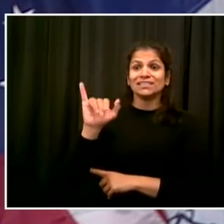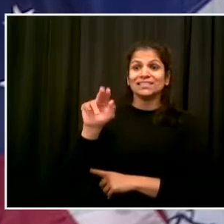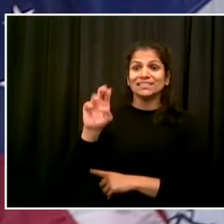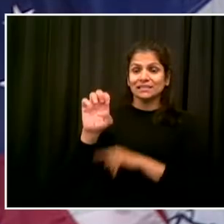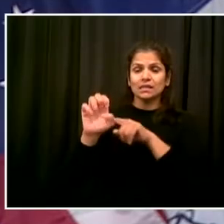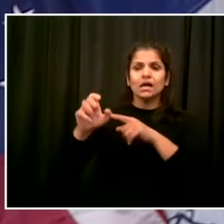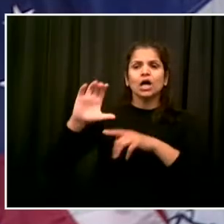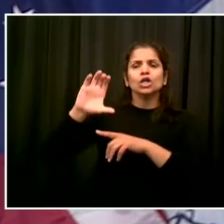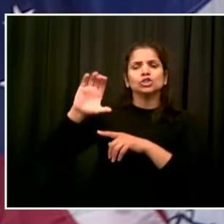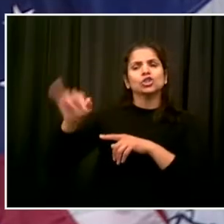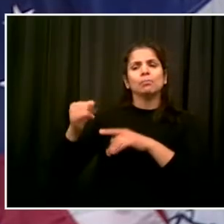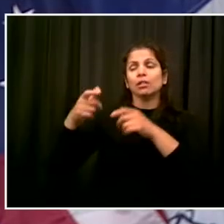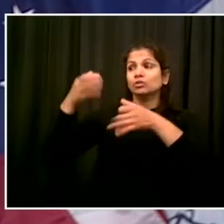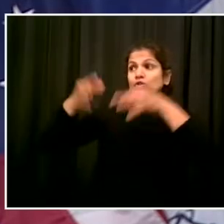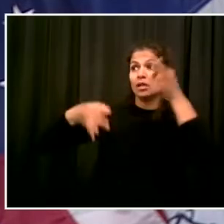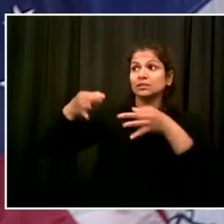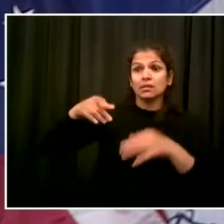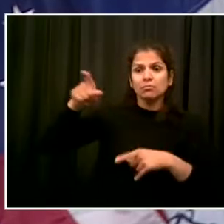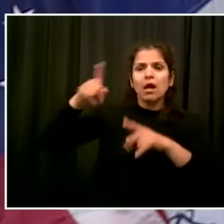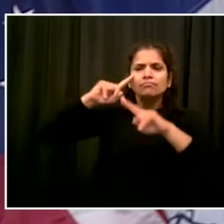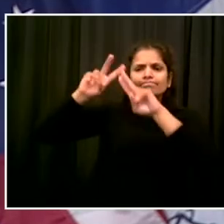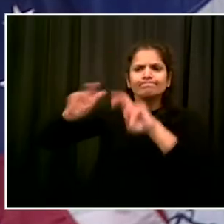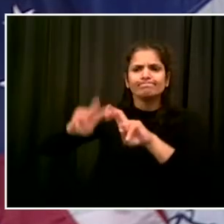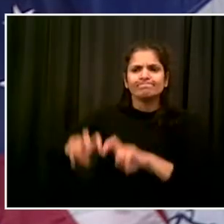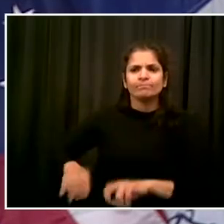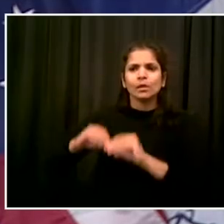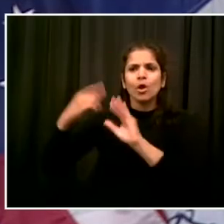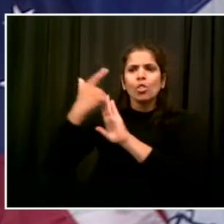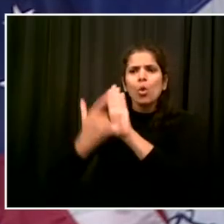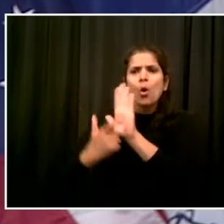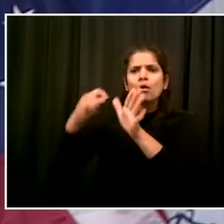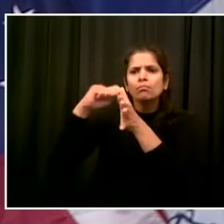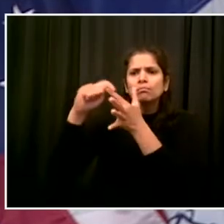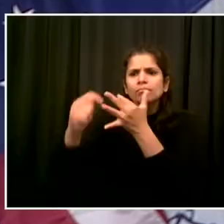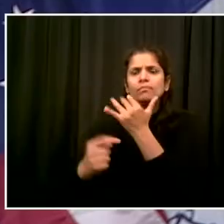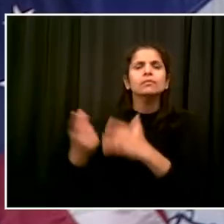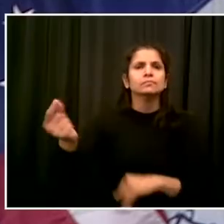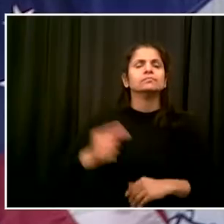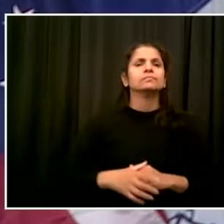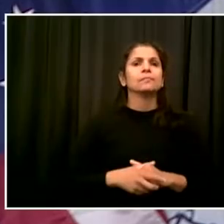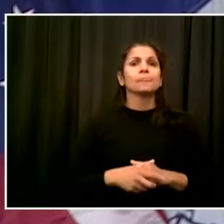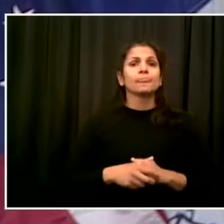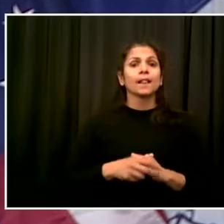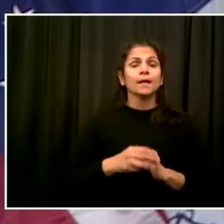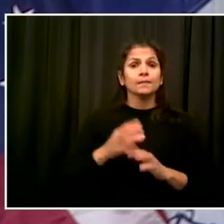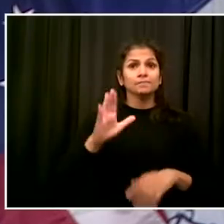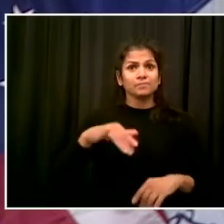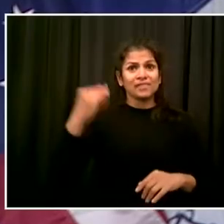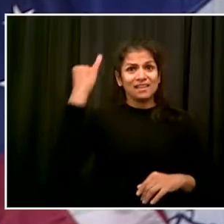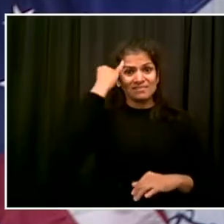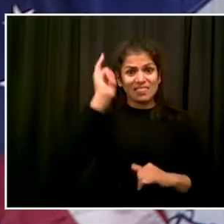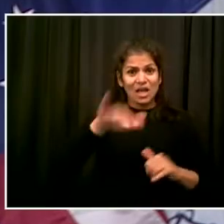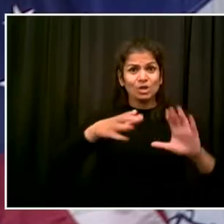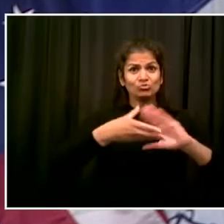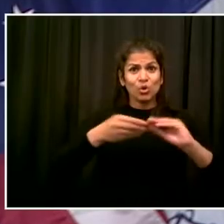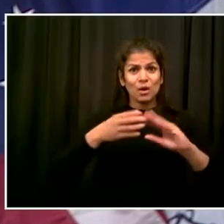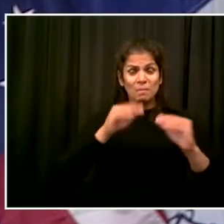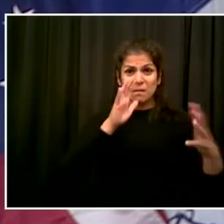ASCERTAIN BUT IT WAS A DISGUSTING INCIDENT AND I WOD ULSAY IF THE CURRENT LAWS